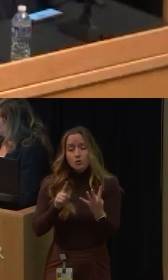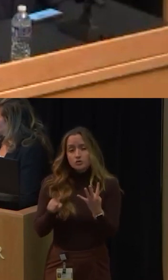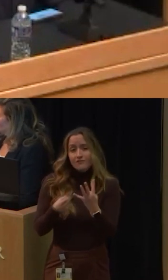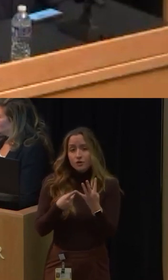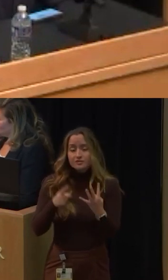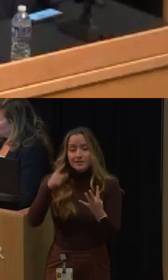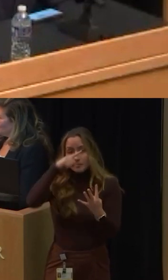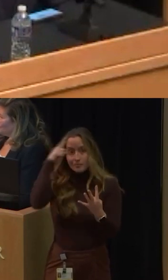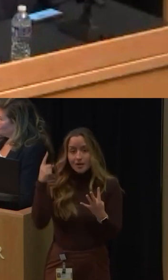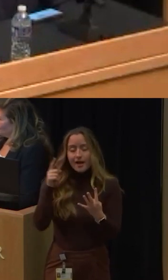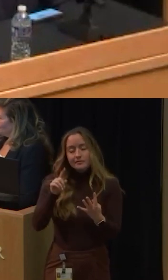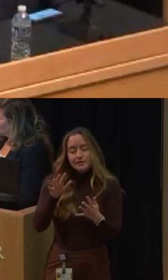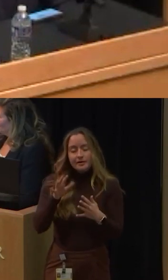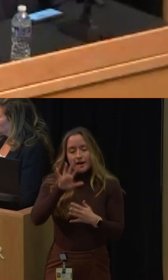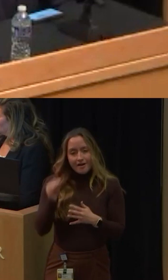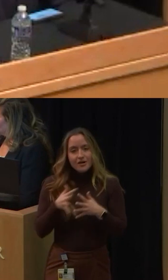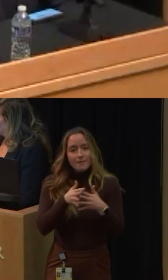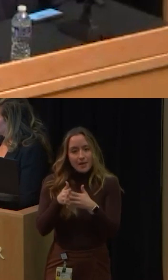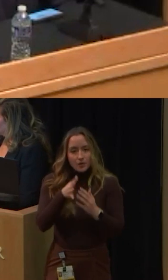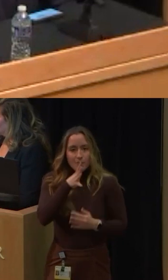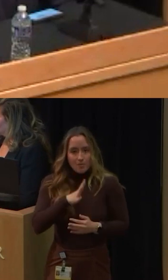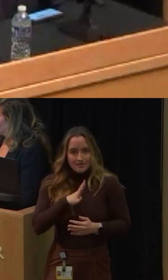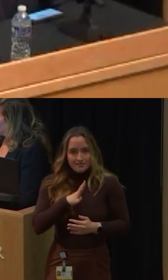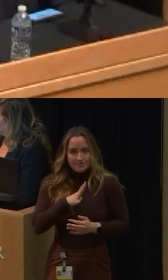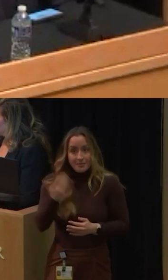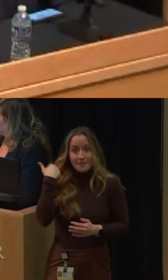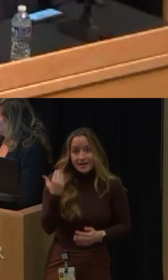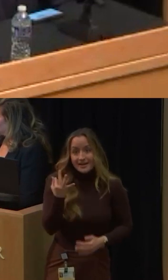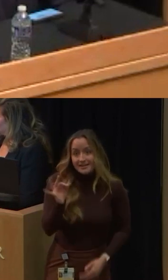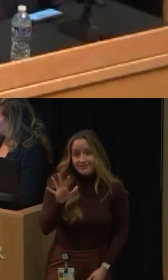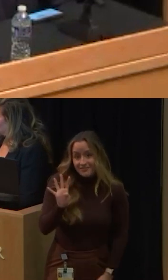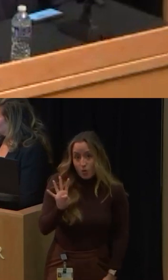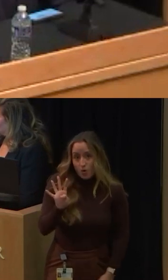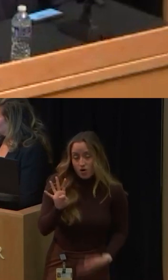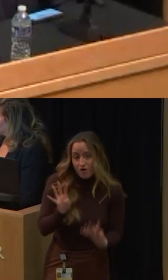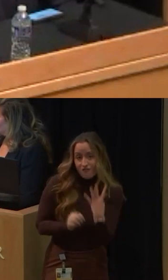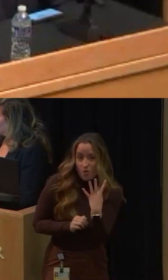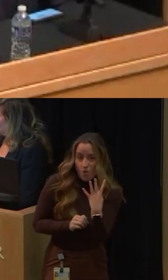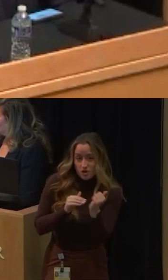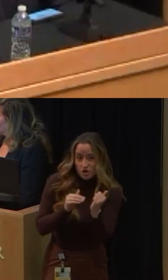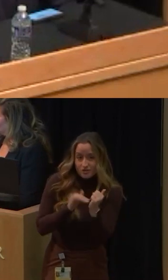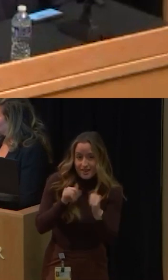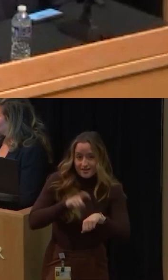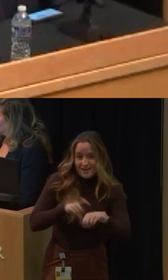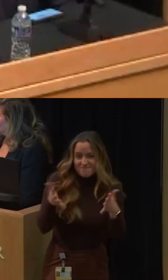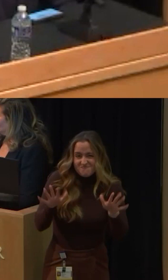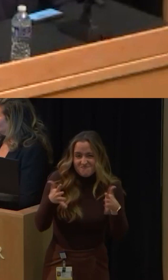in the city of Rochester in 1954, and that was it. Those were the four doctors that could see